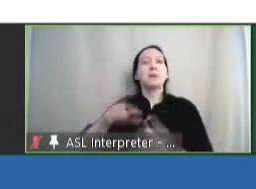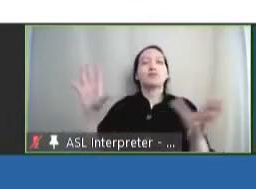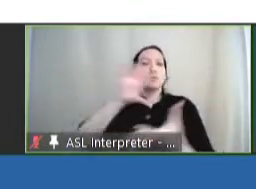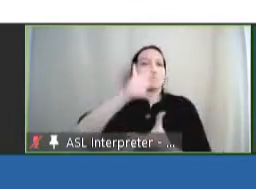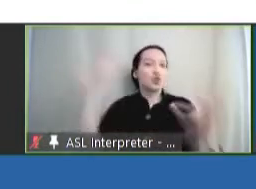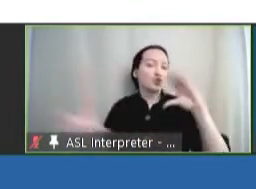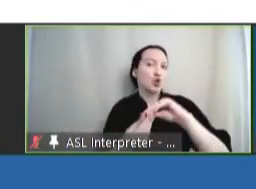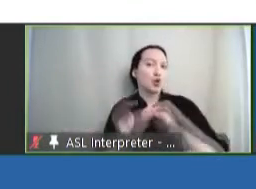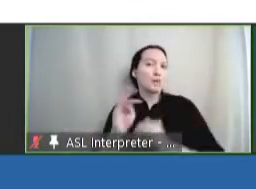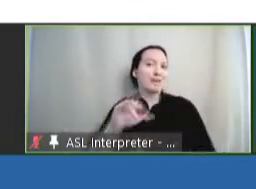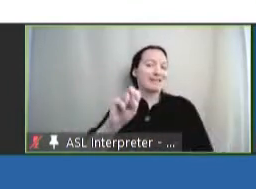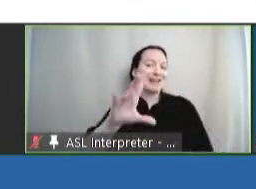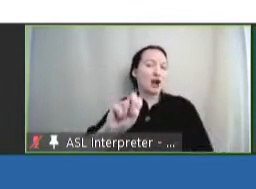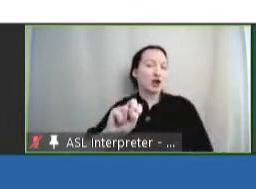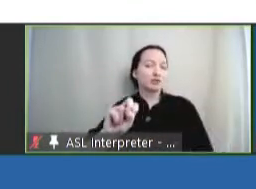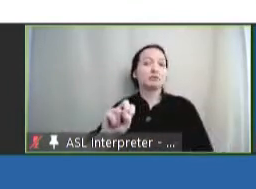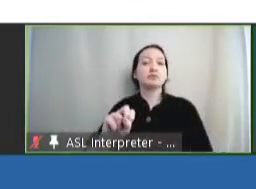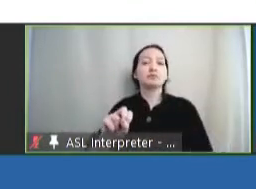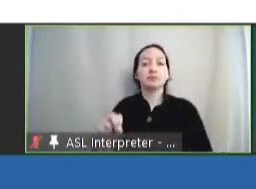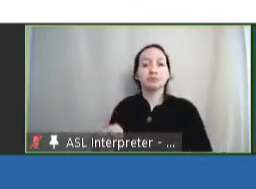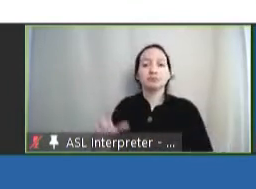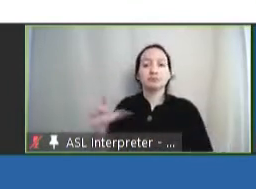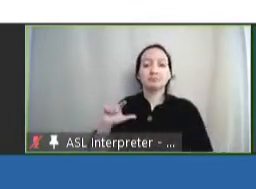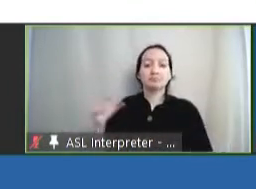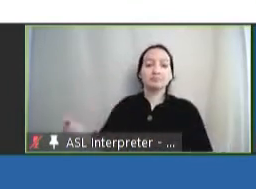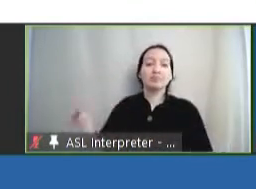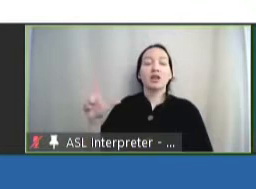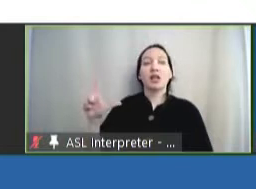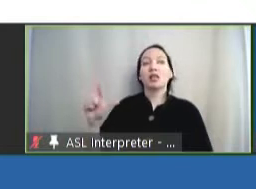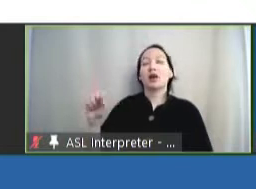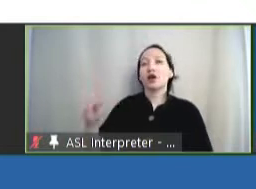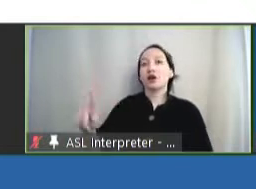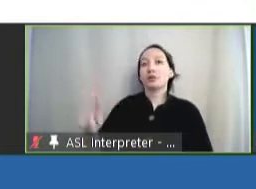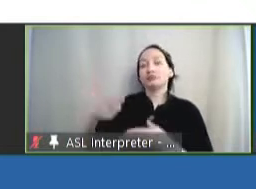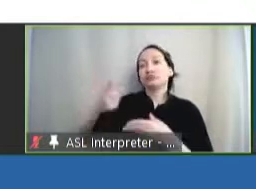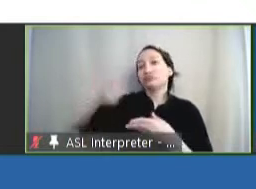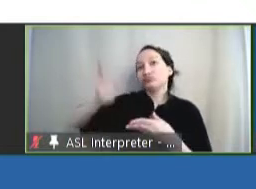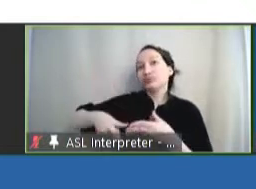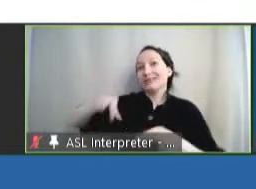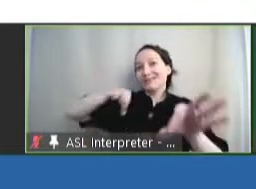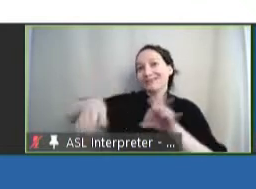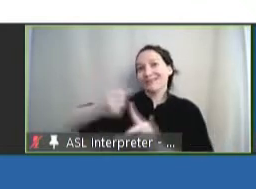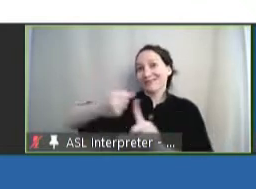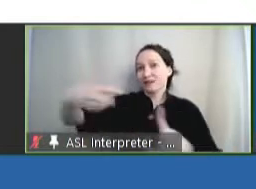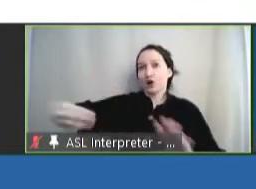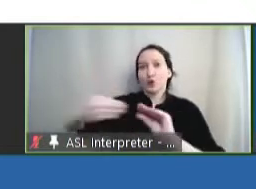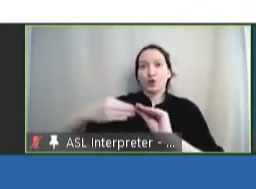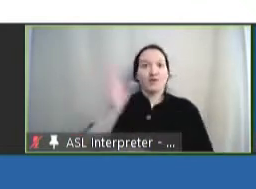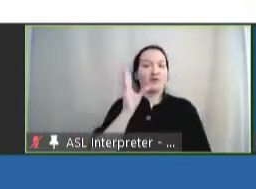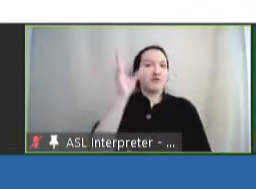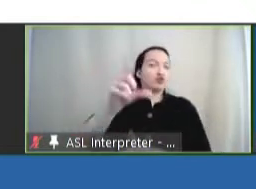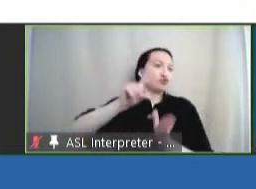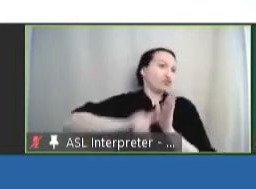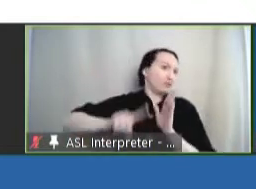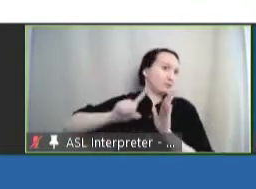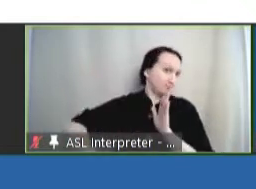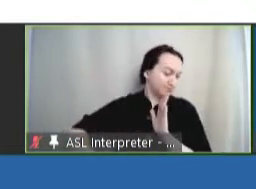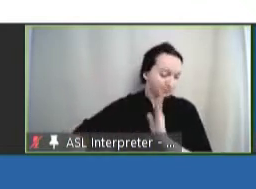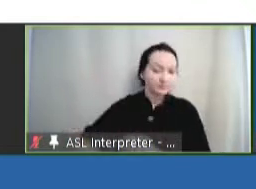Now back to you, Lok, to conclude and explain more about our future research. Lok Wong Sampson: Thank you, Wafa.